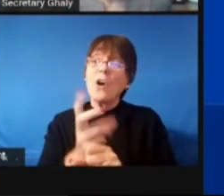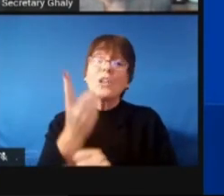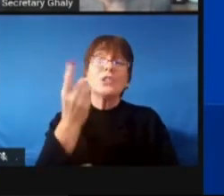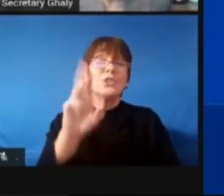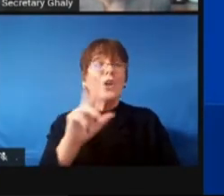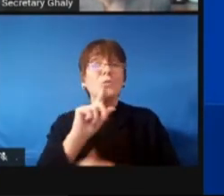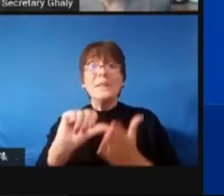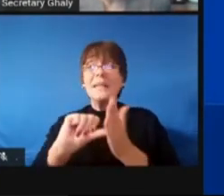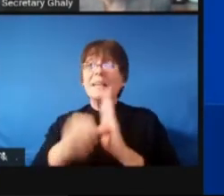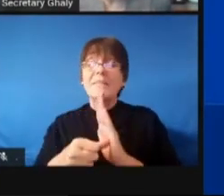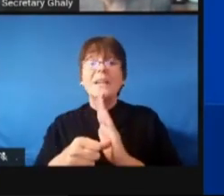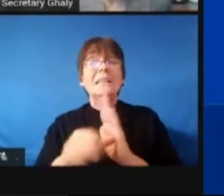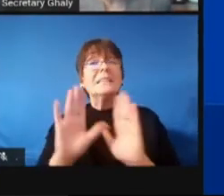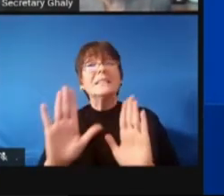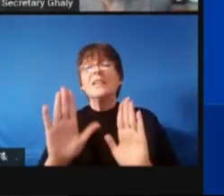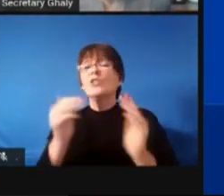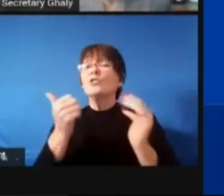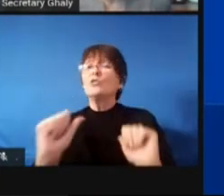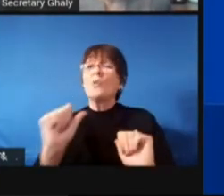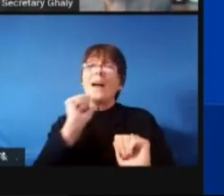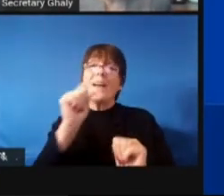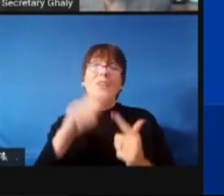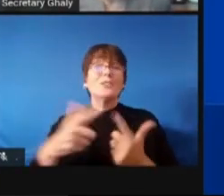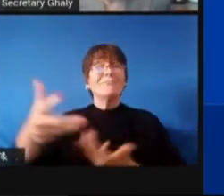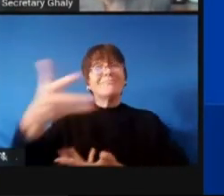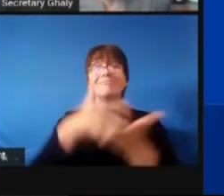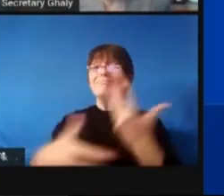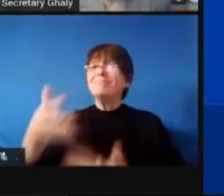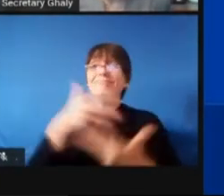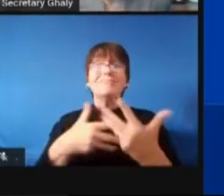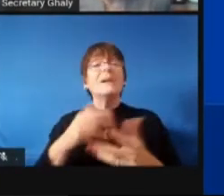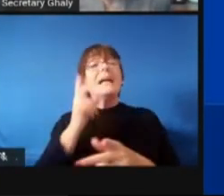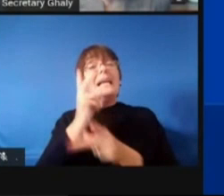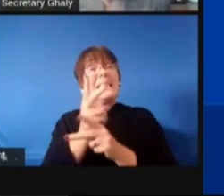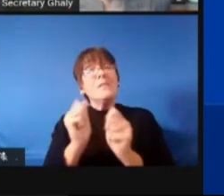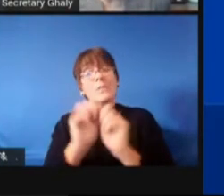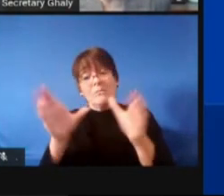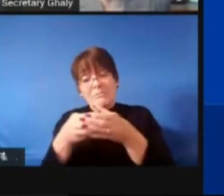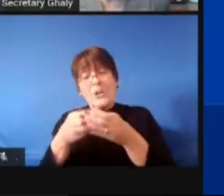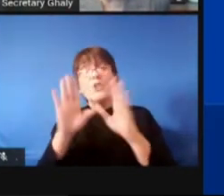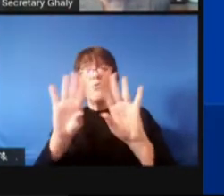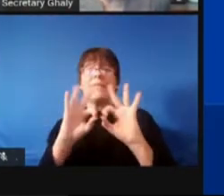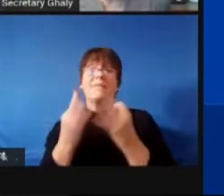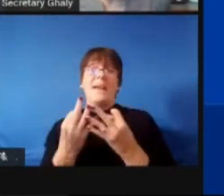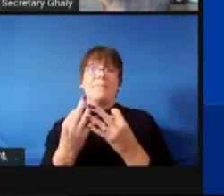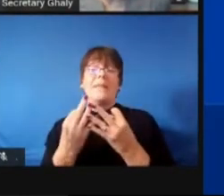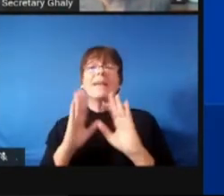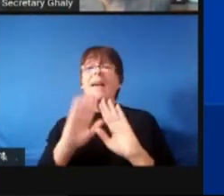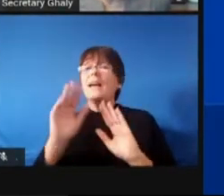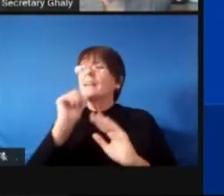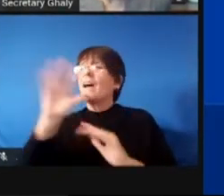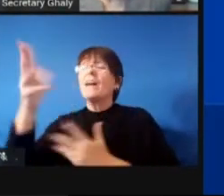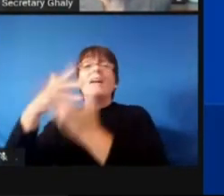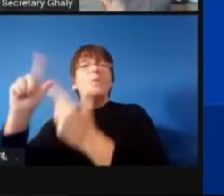TOUCHING YOUR FACE AND BEFORE EATING. REALLY IMPORTANT, AS HARD AS IT